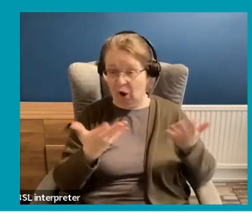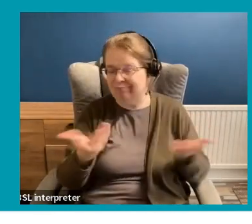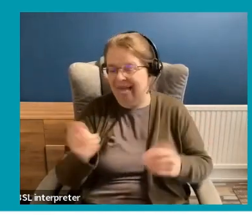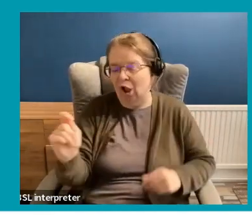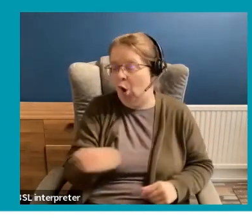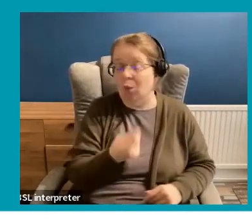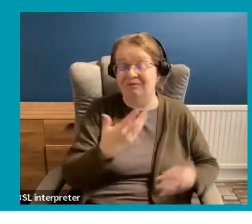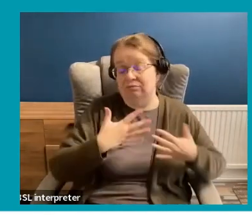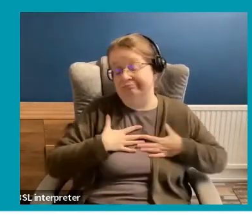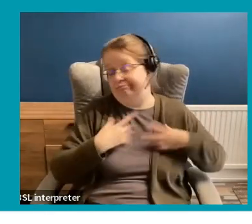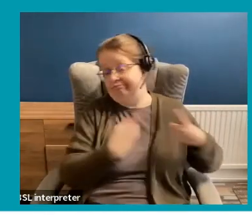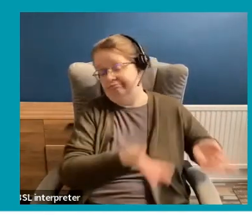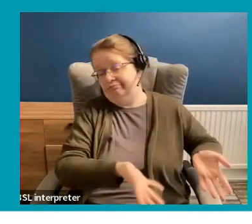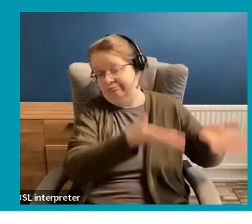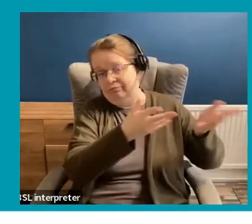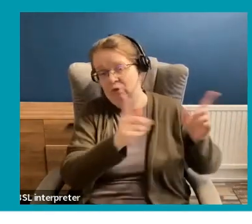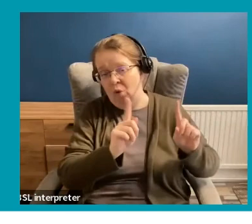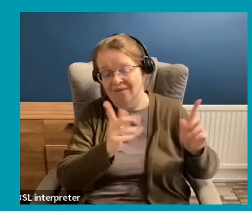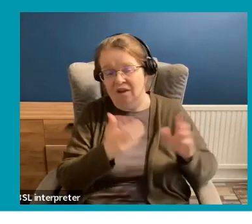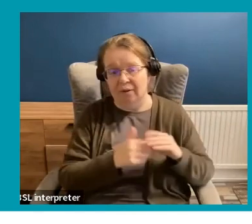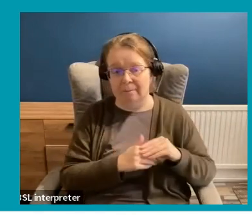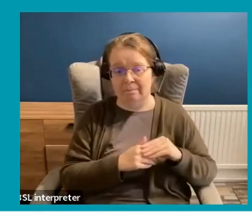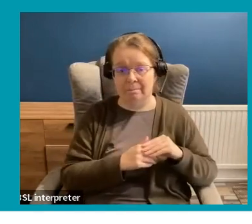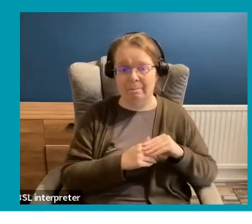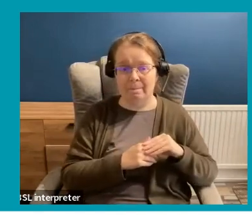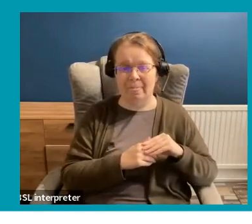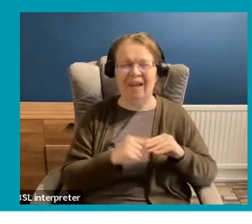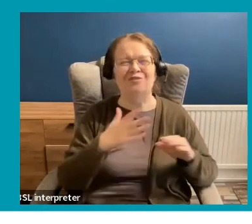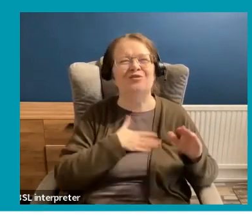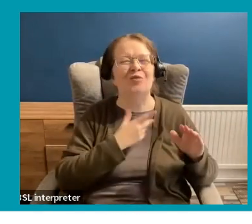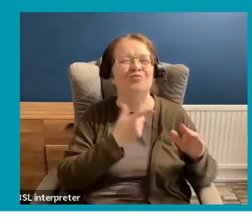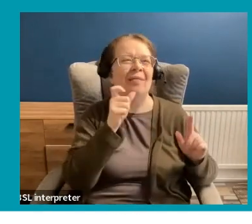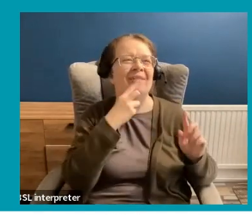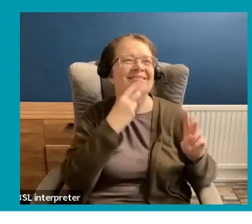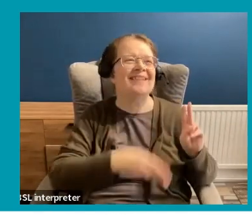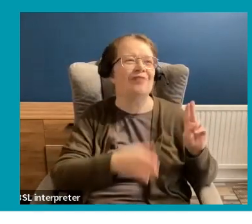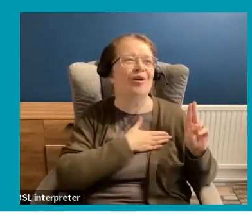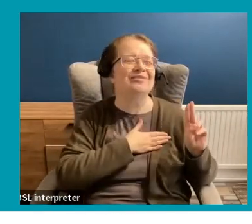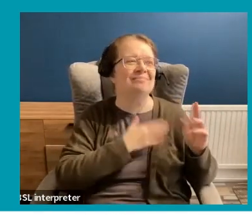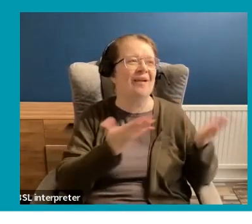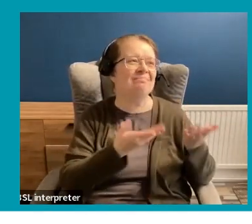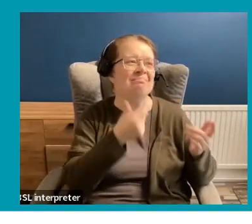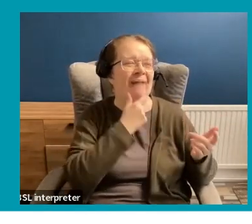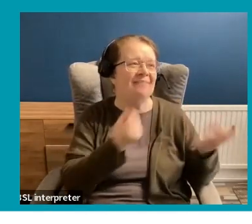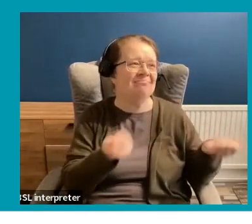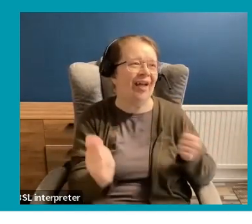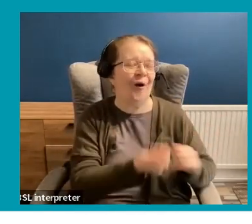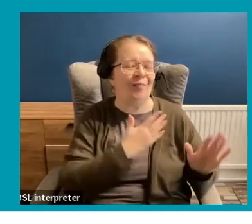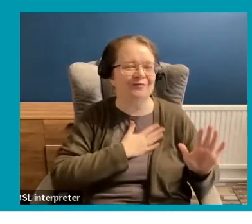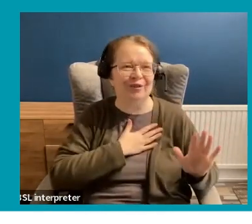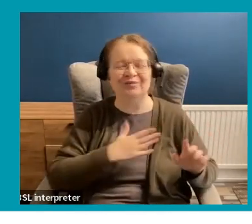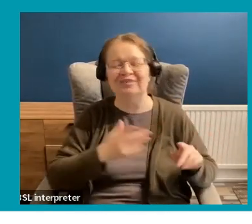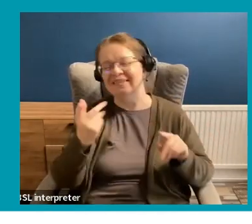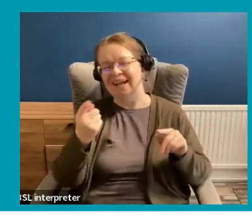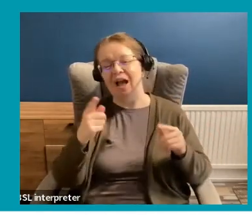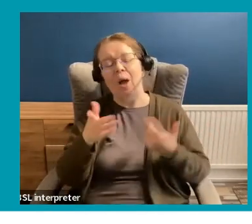That's stereotypical isn't it? I think it's about initially is about all about